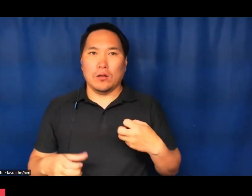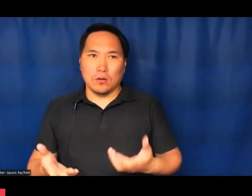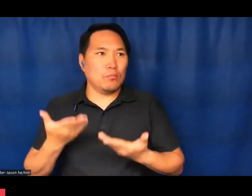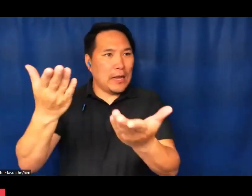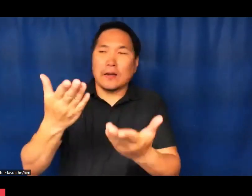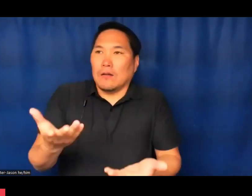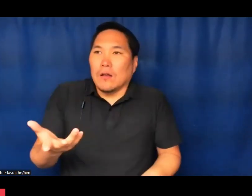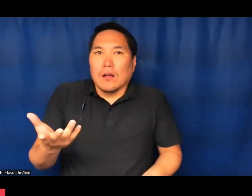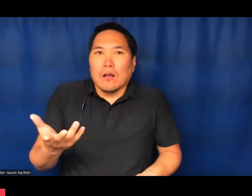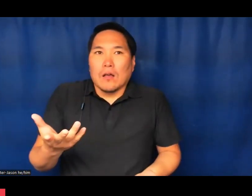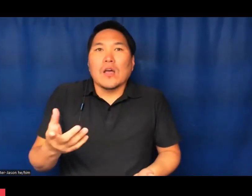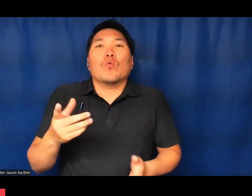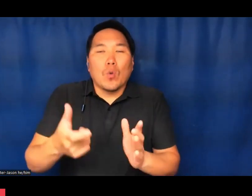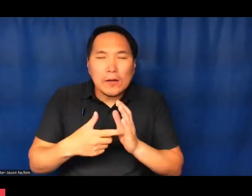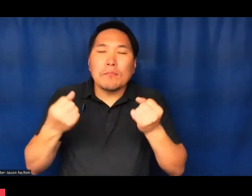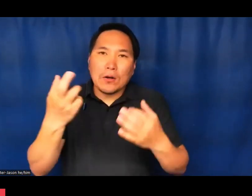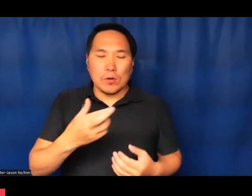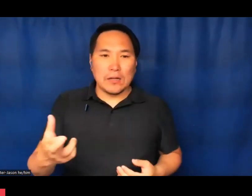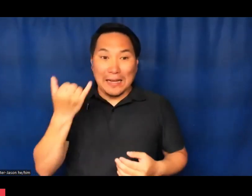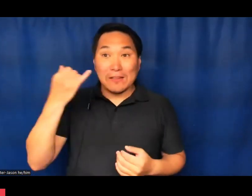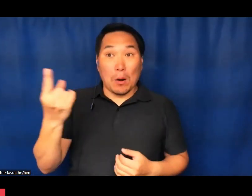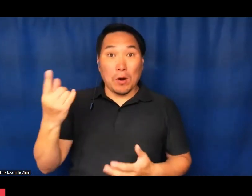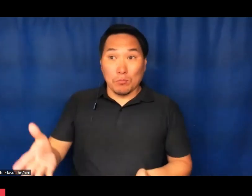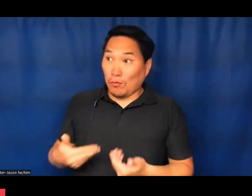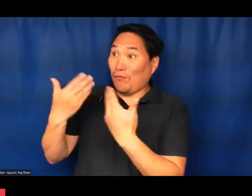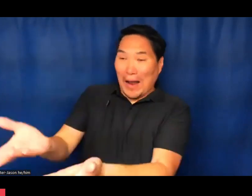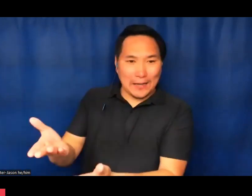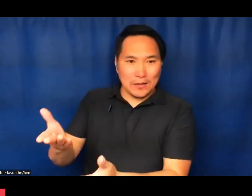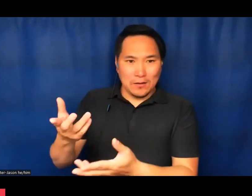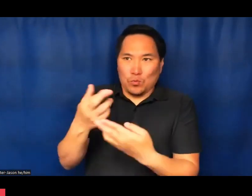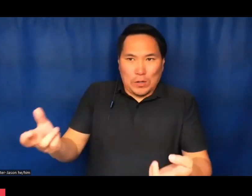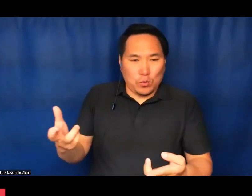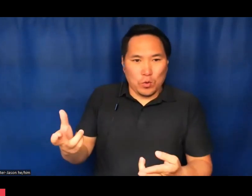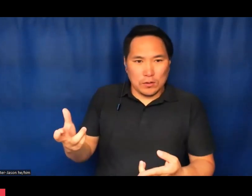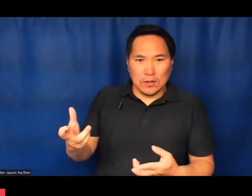Even if someone brought forth that much of resources and for the plaintiffs and community